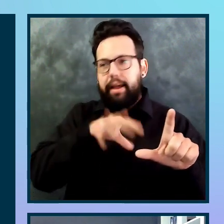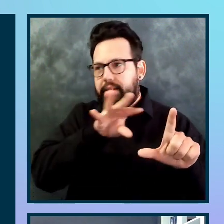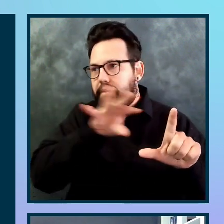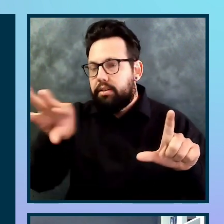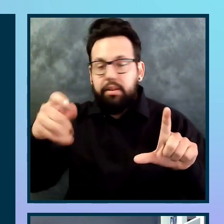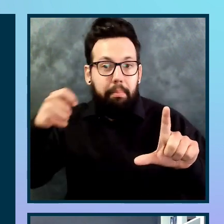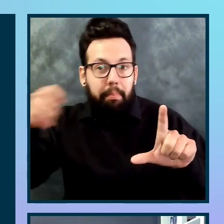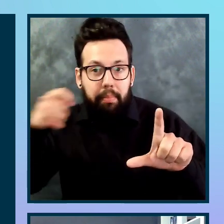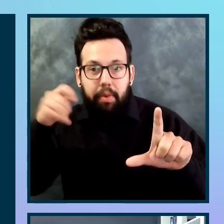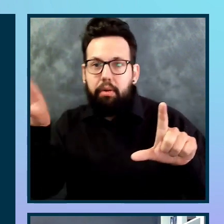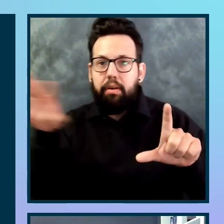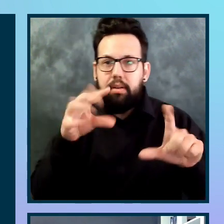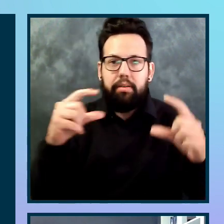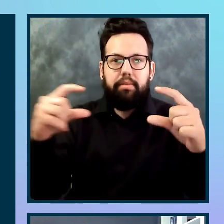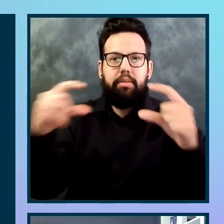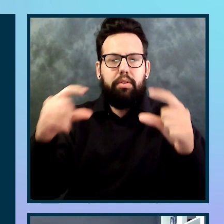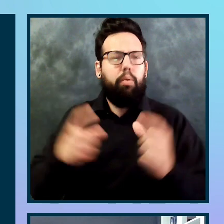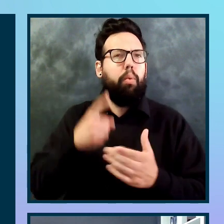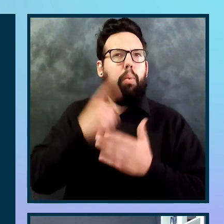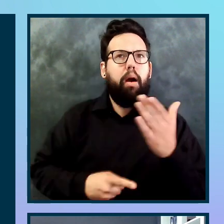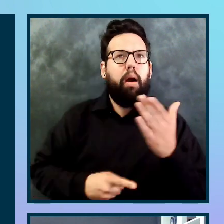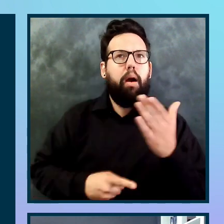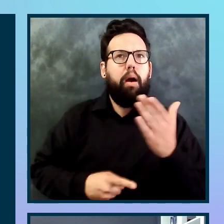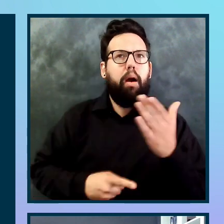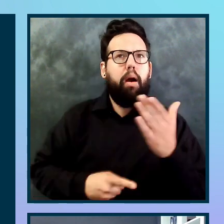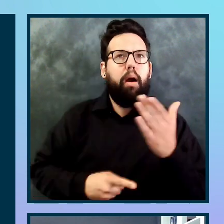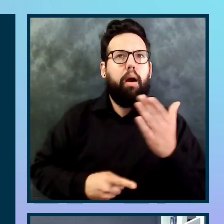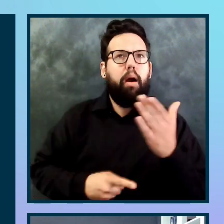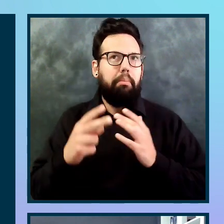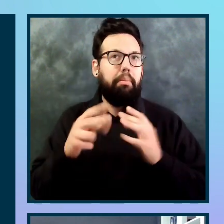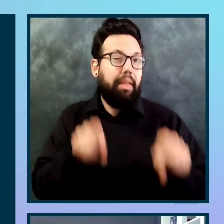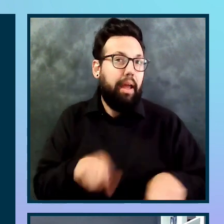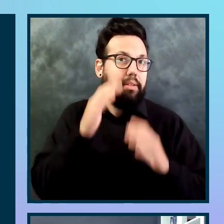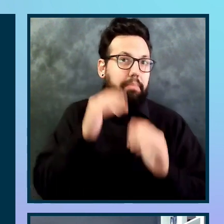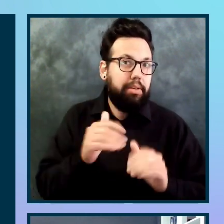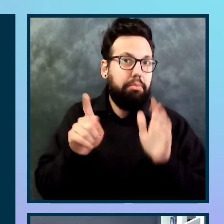What are the surprises that are gonna be happening in this box? Even that word that is there,